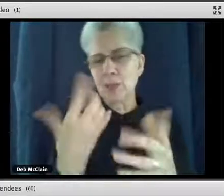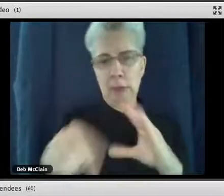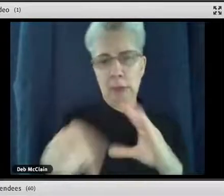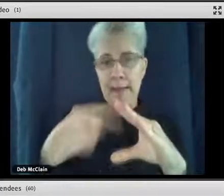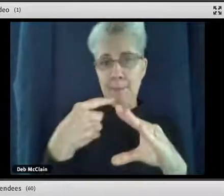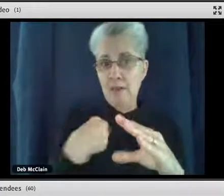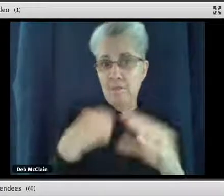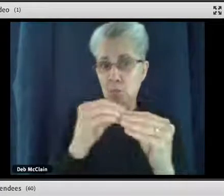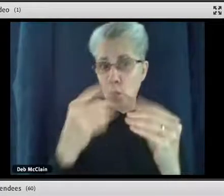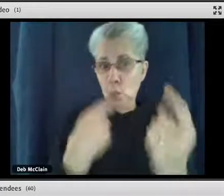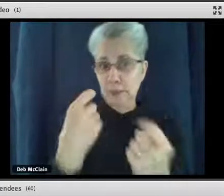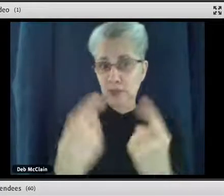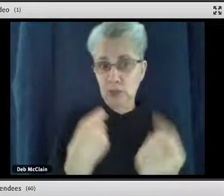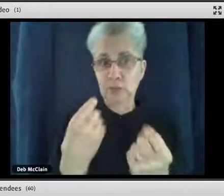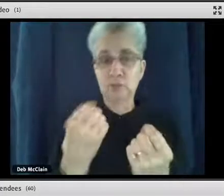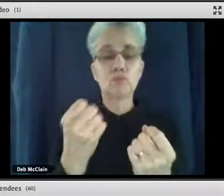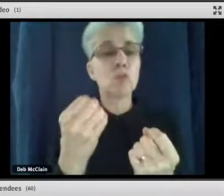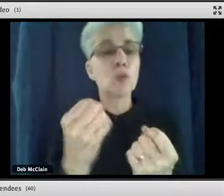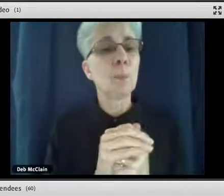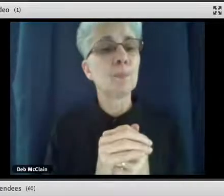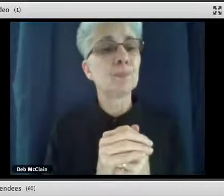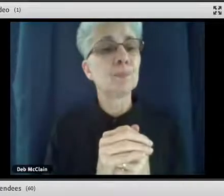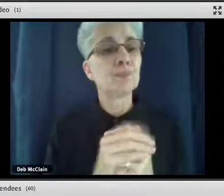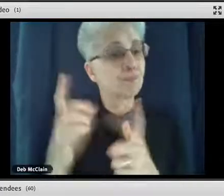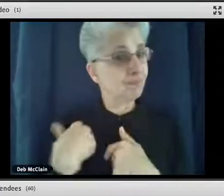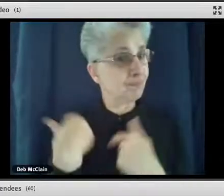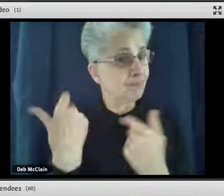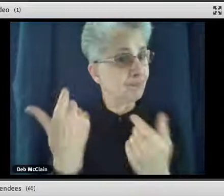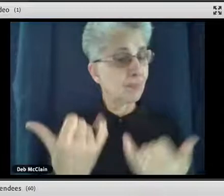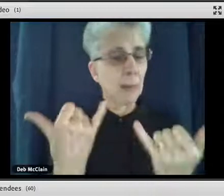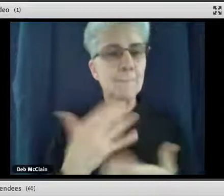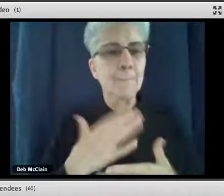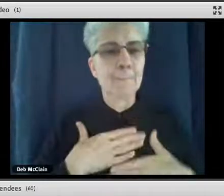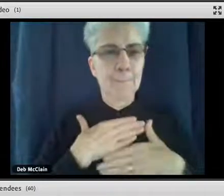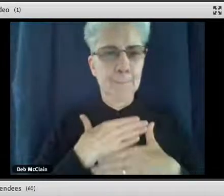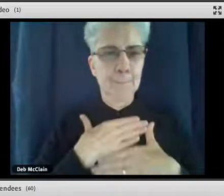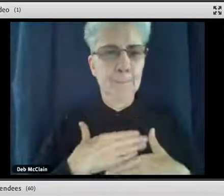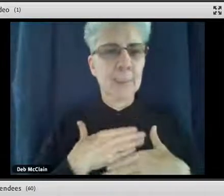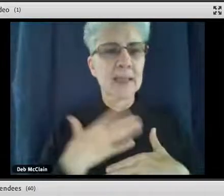if you have any questions there. So, as always, please, please feel free